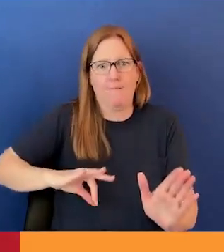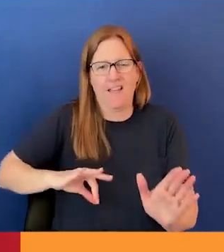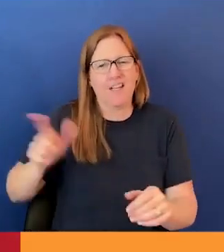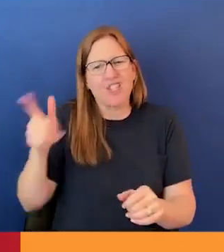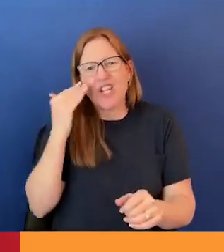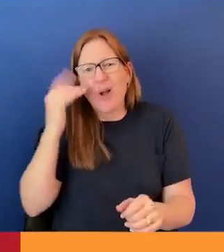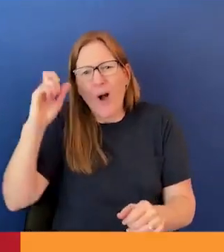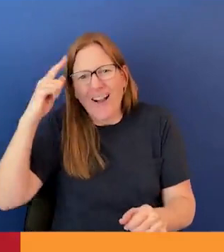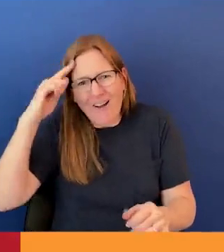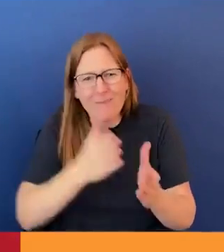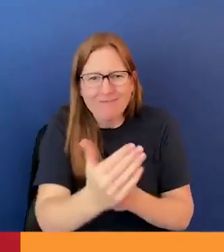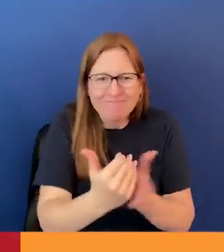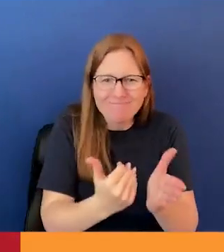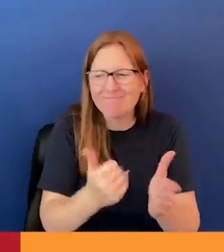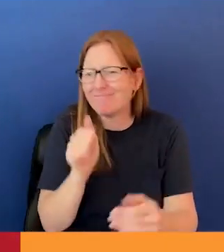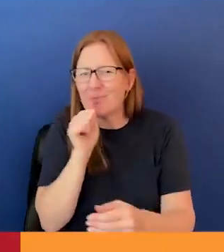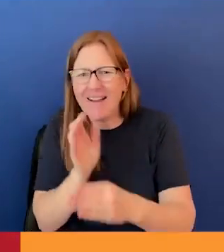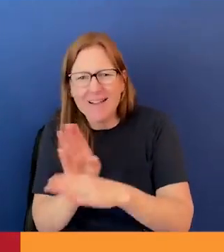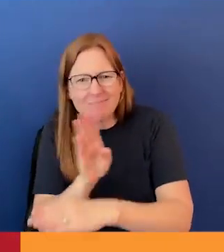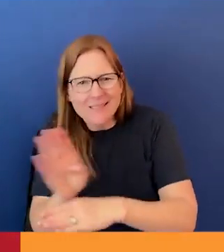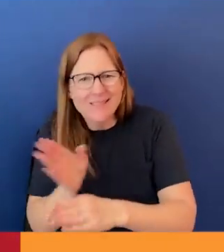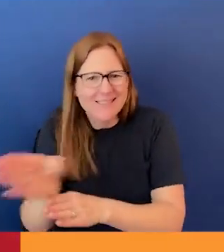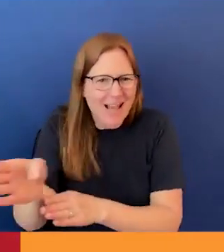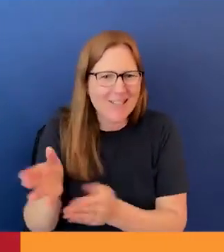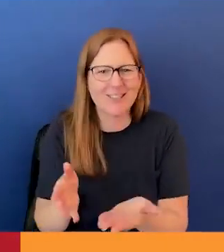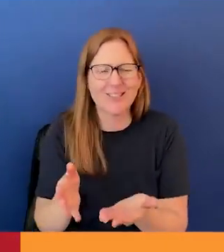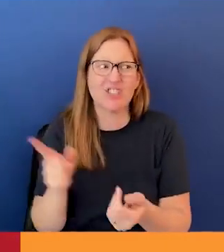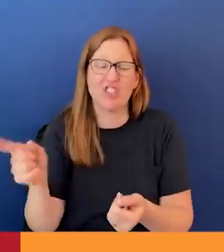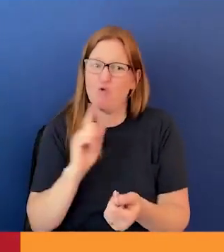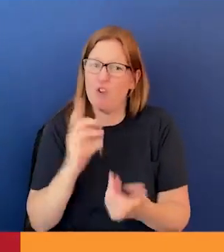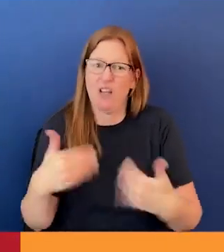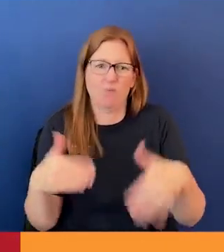She has been instrumental in fostering, you know, us